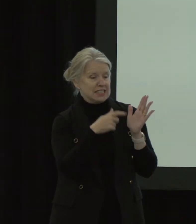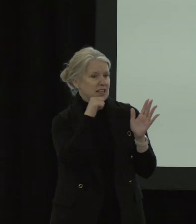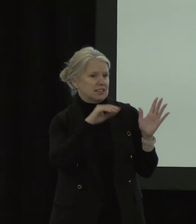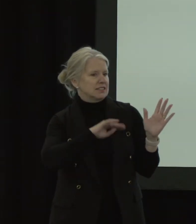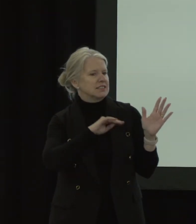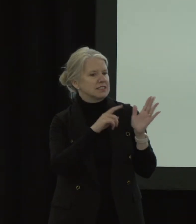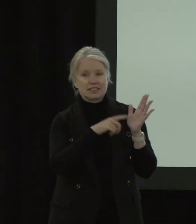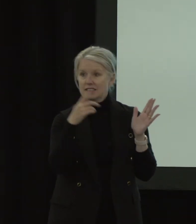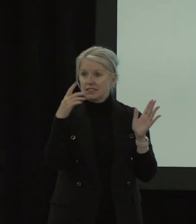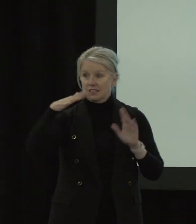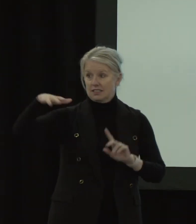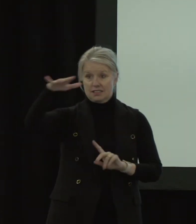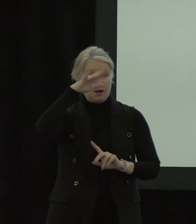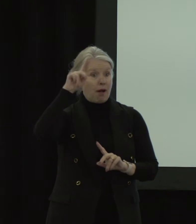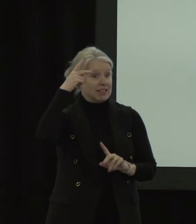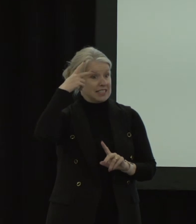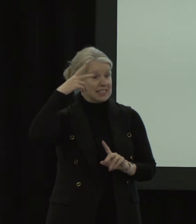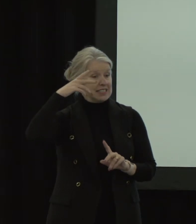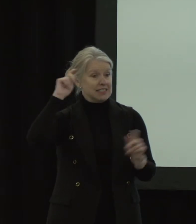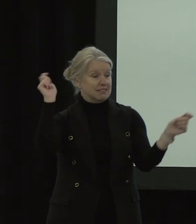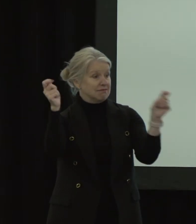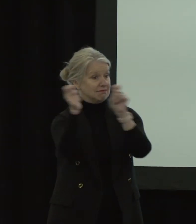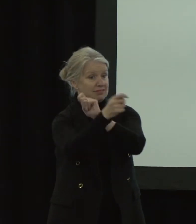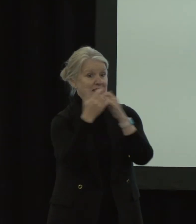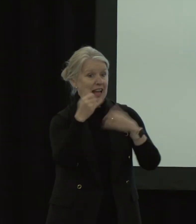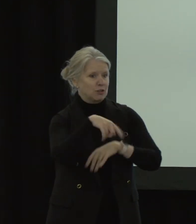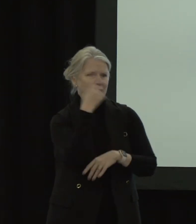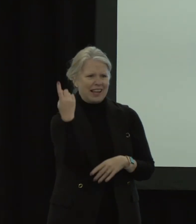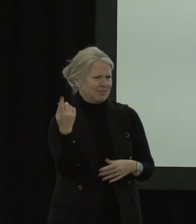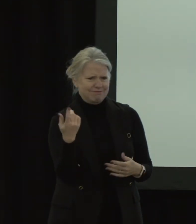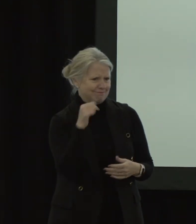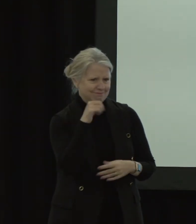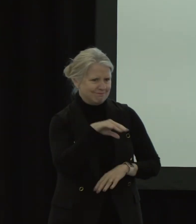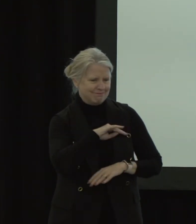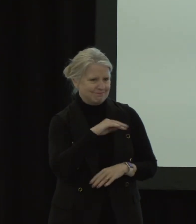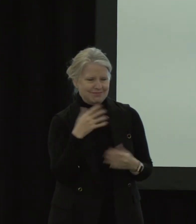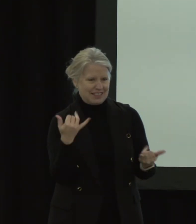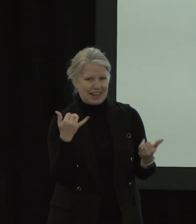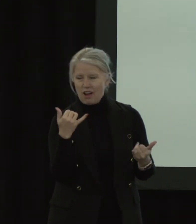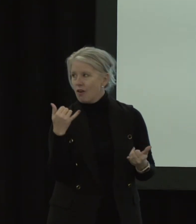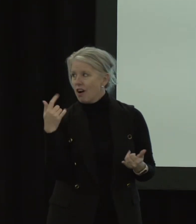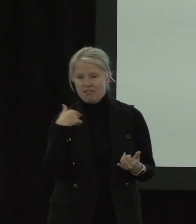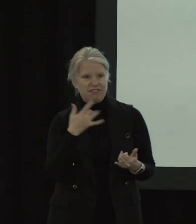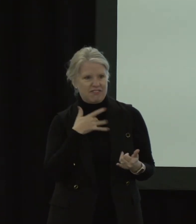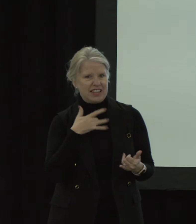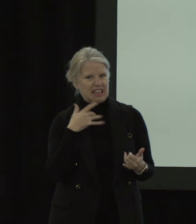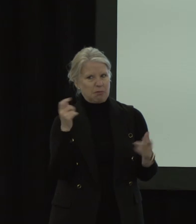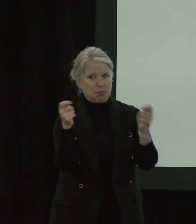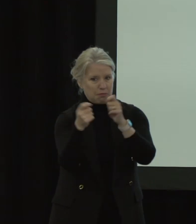climate in this country, and I want... perfectly understood that I believe in,